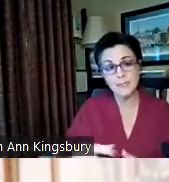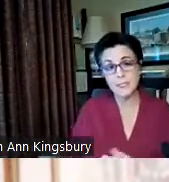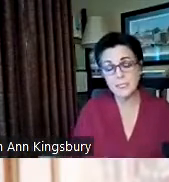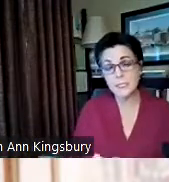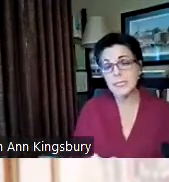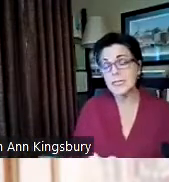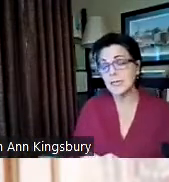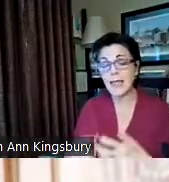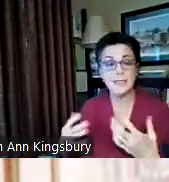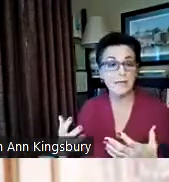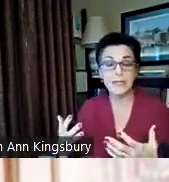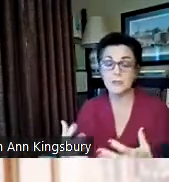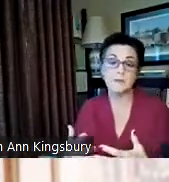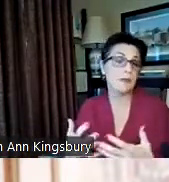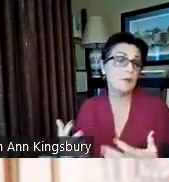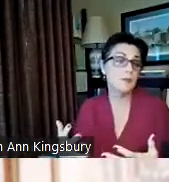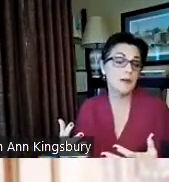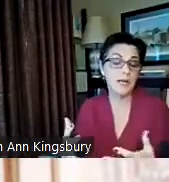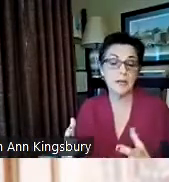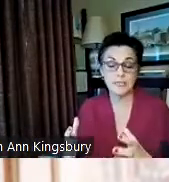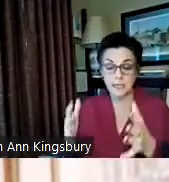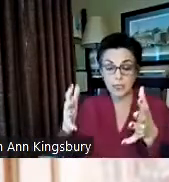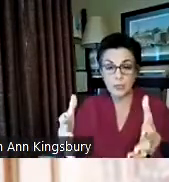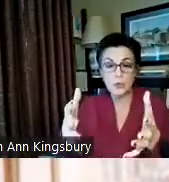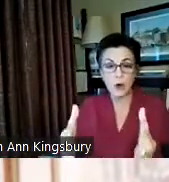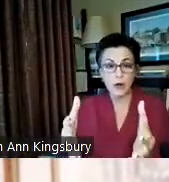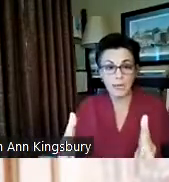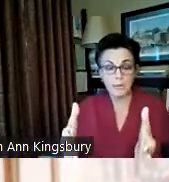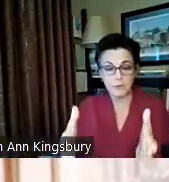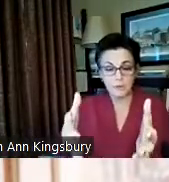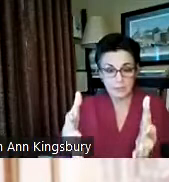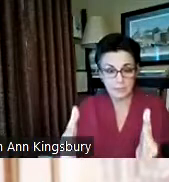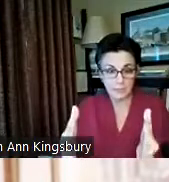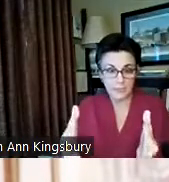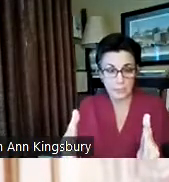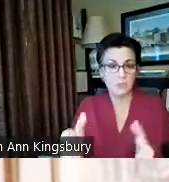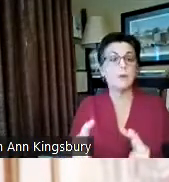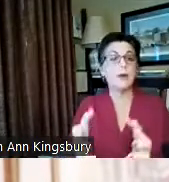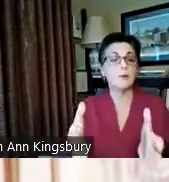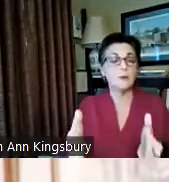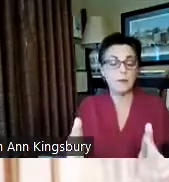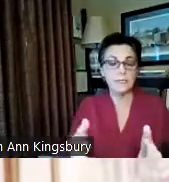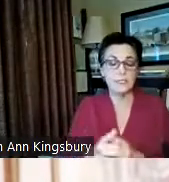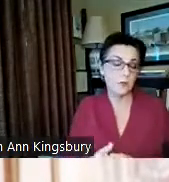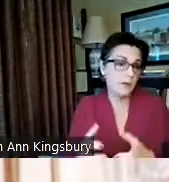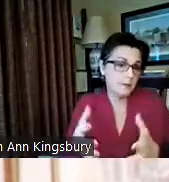decisions. And as advocates, we've spent most of our time saying you are a capable and adult and we want to help you make decisions. We want to